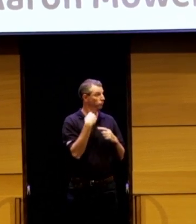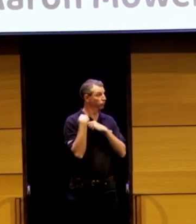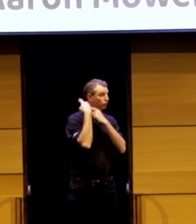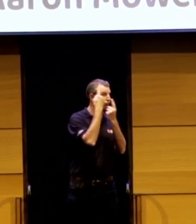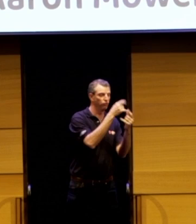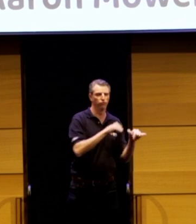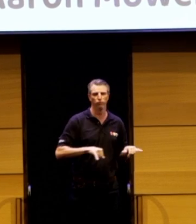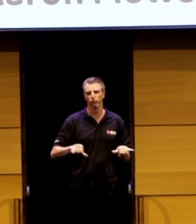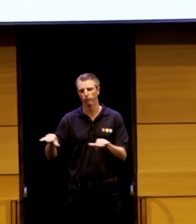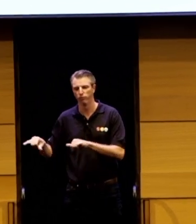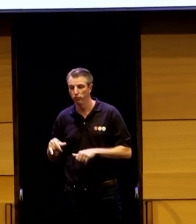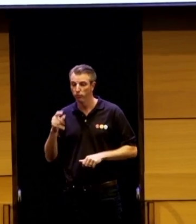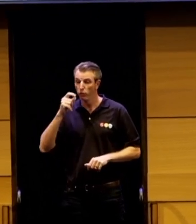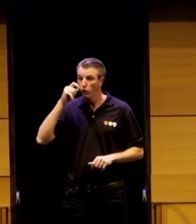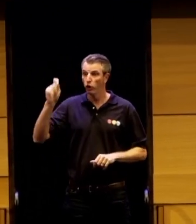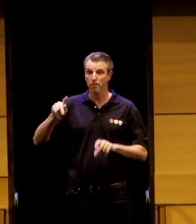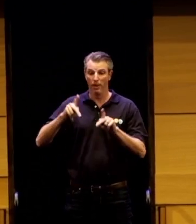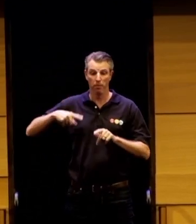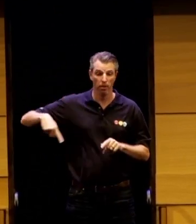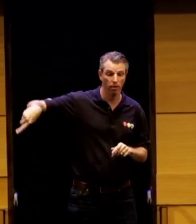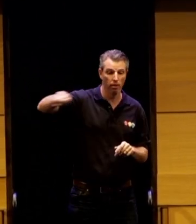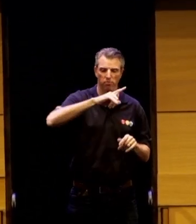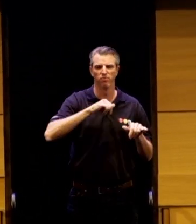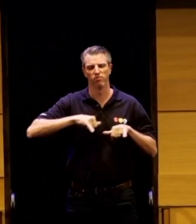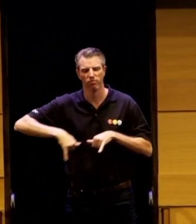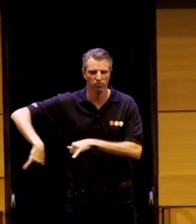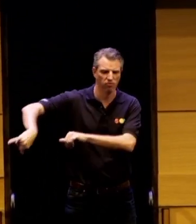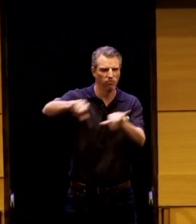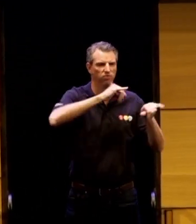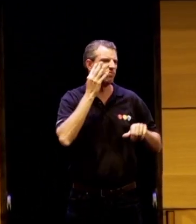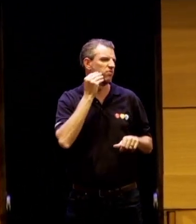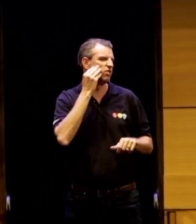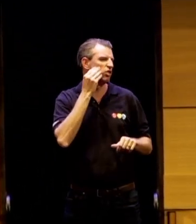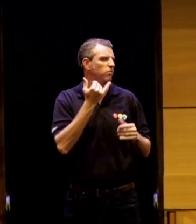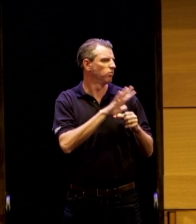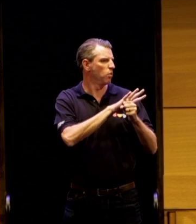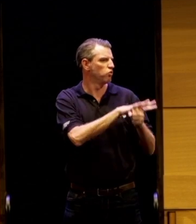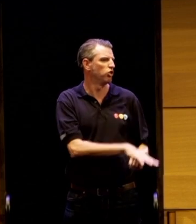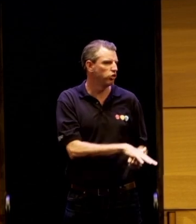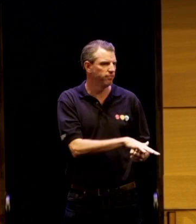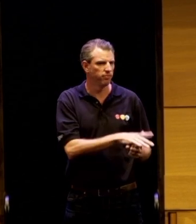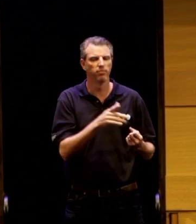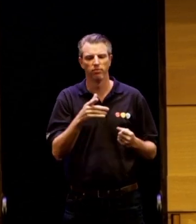What the Deaf Ukraine people are experiencing is not new.